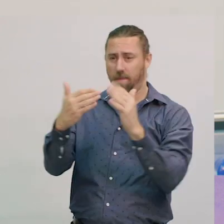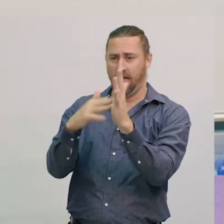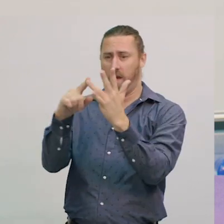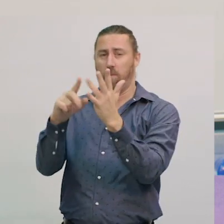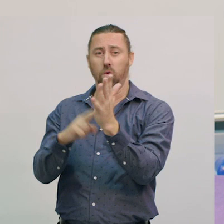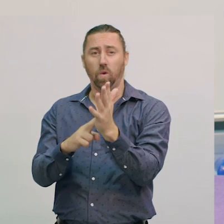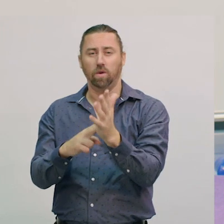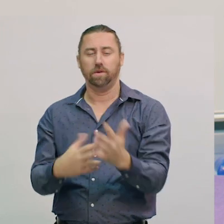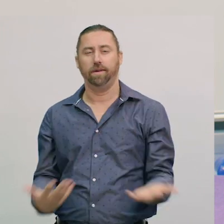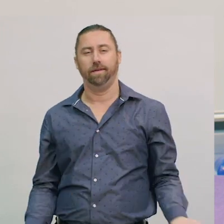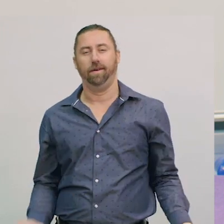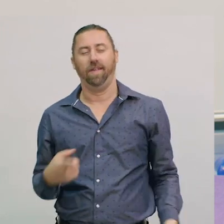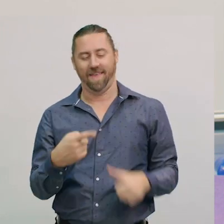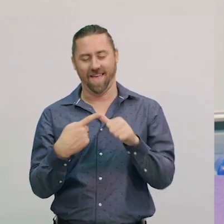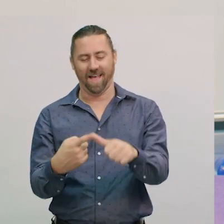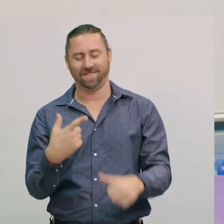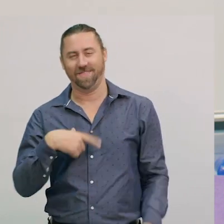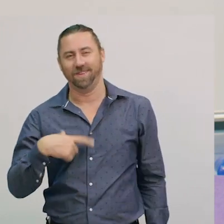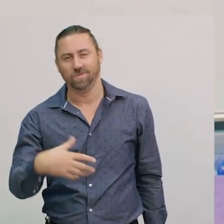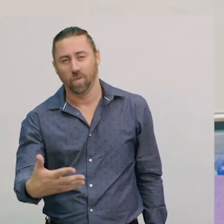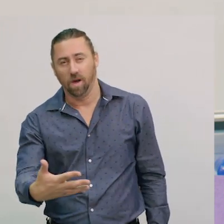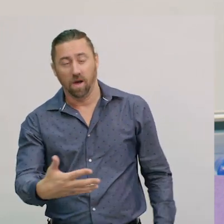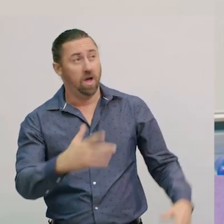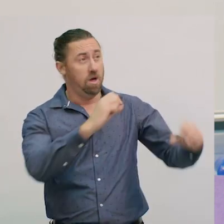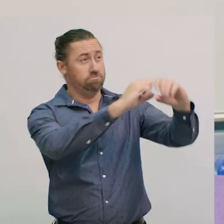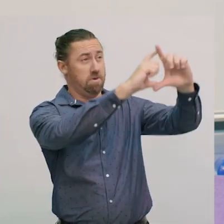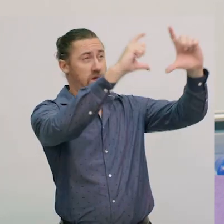There’s our answer. The Sun is 400 times bigger than the Moon,